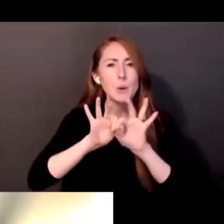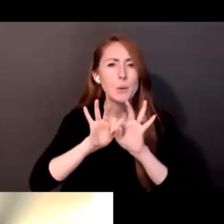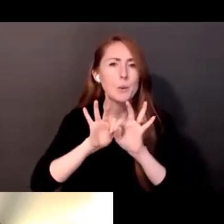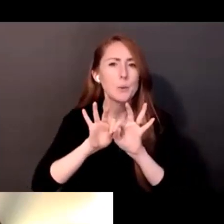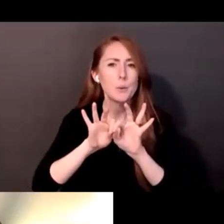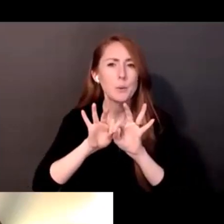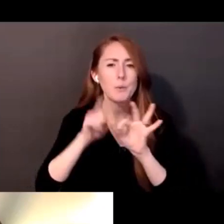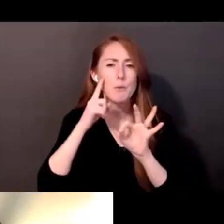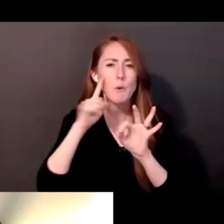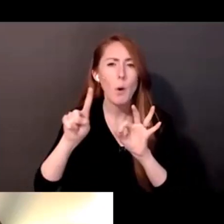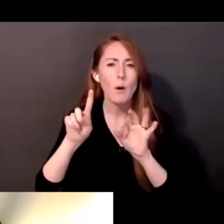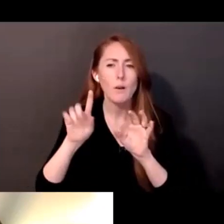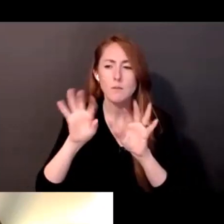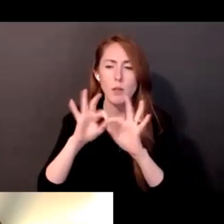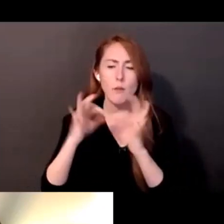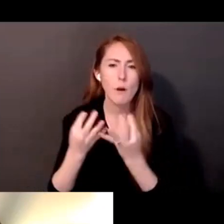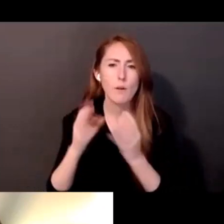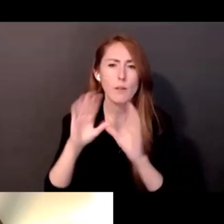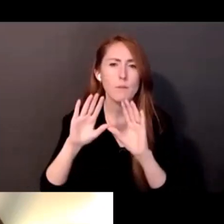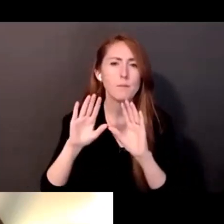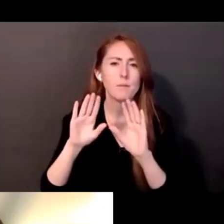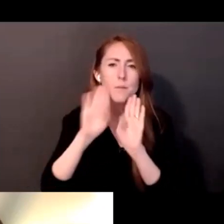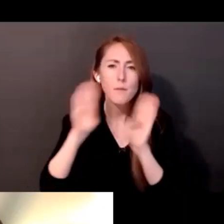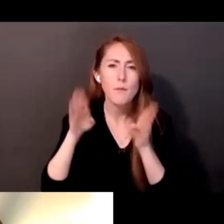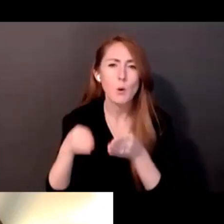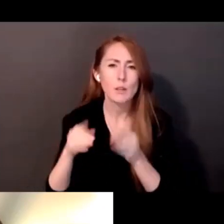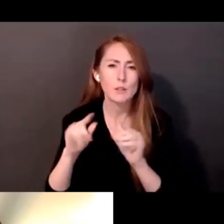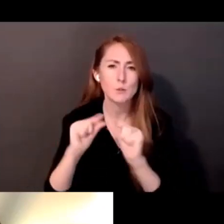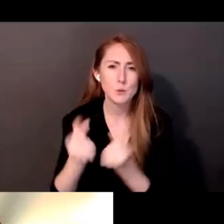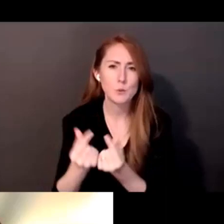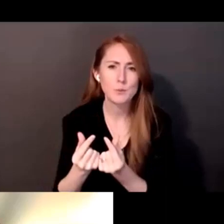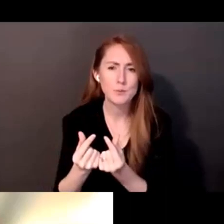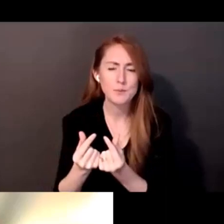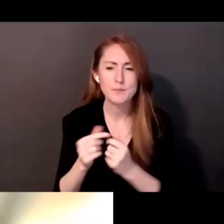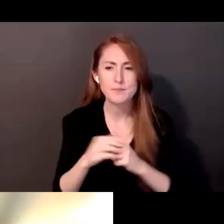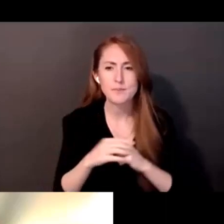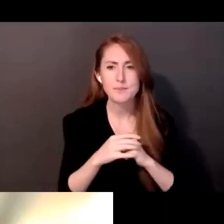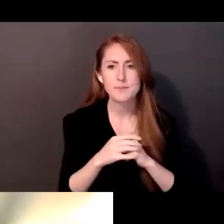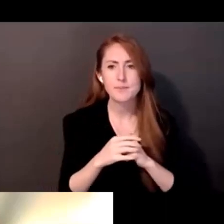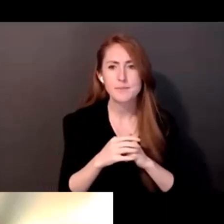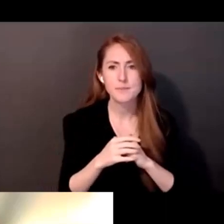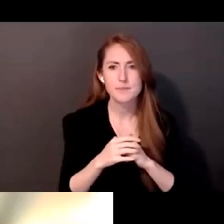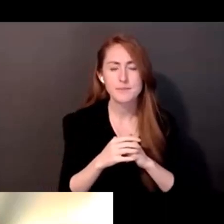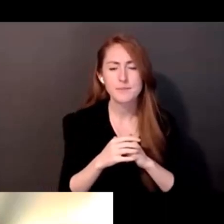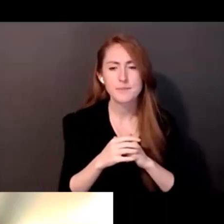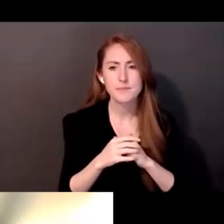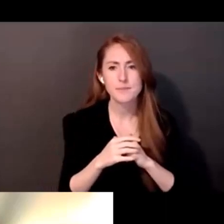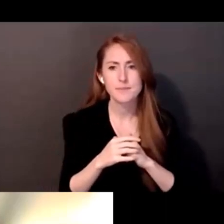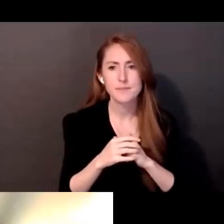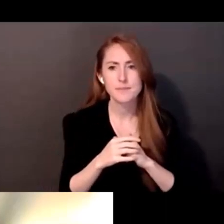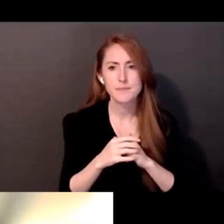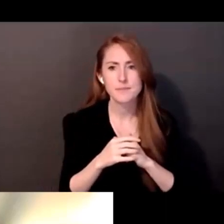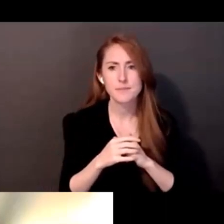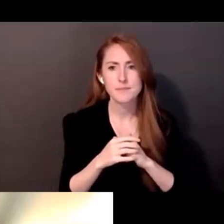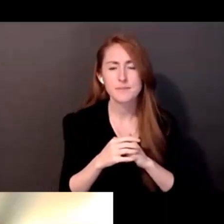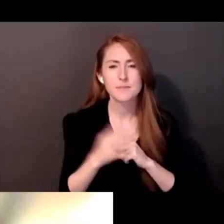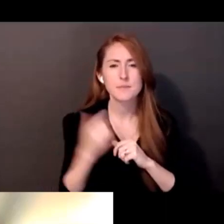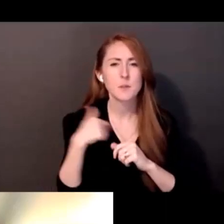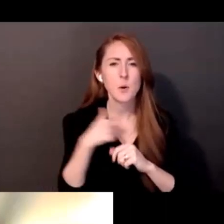But we decided to do that to reduce a little bit of hierarchy, if I can say,